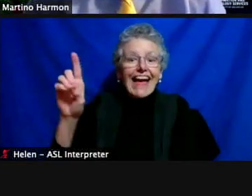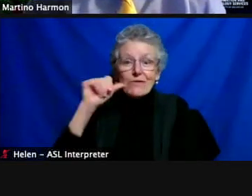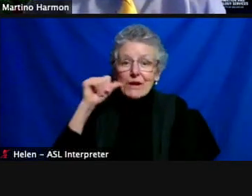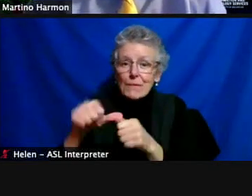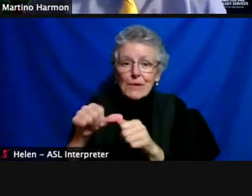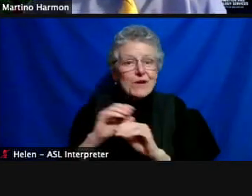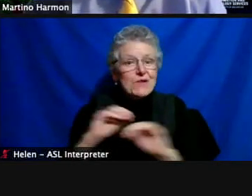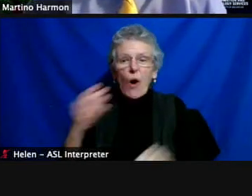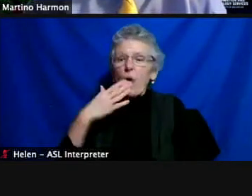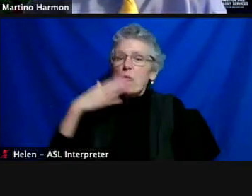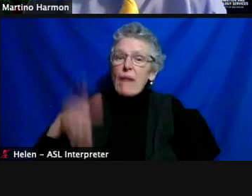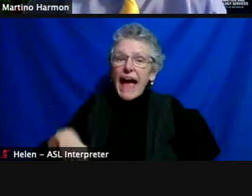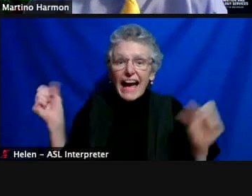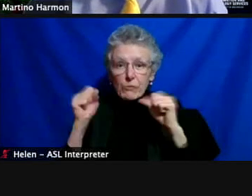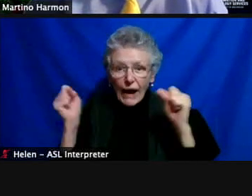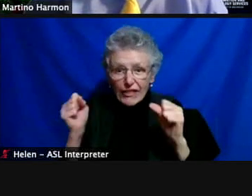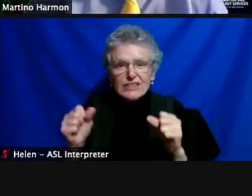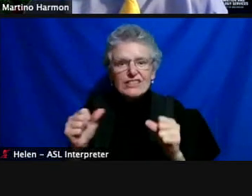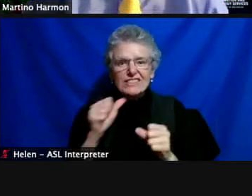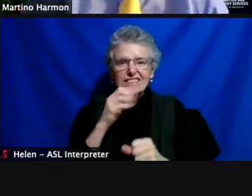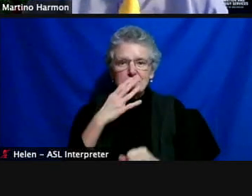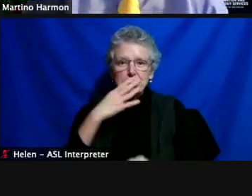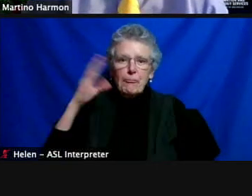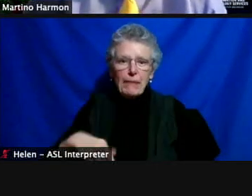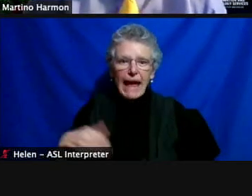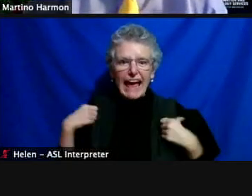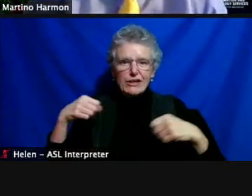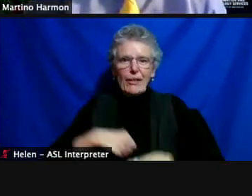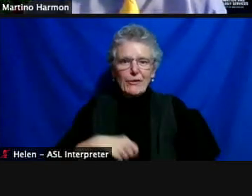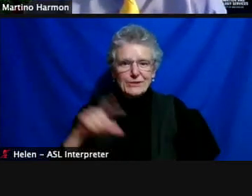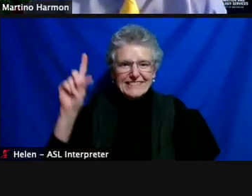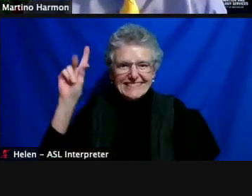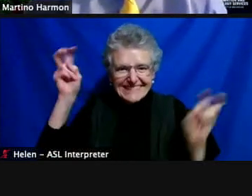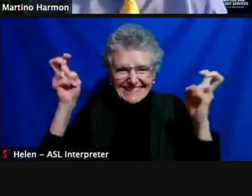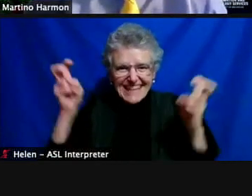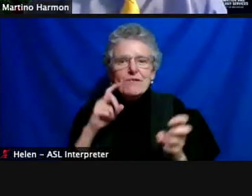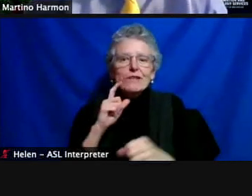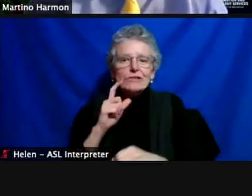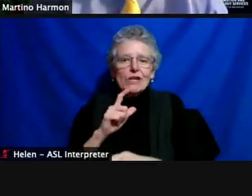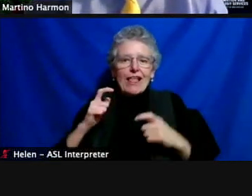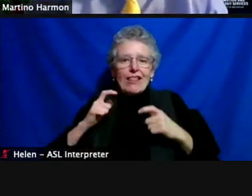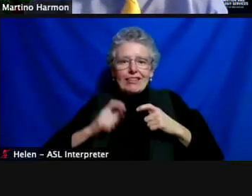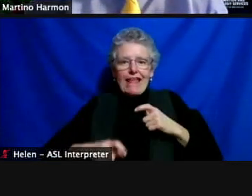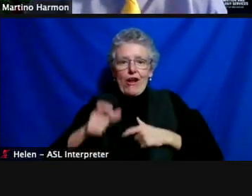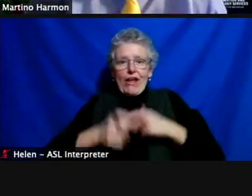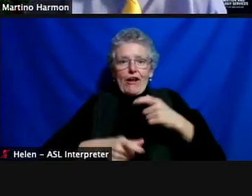there's just inadequate clothing, so stay safe and get outside. And with that, we're gonna move on